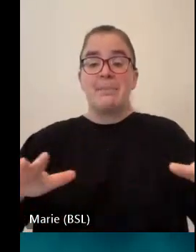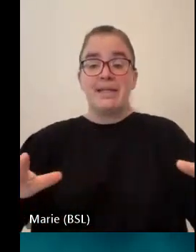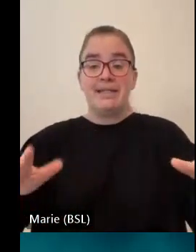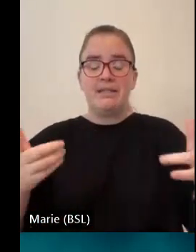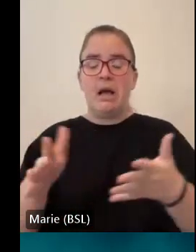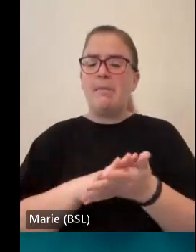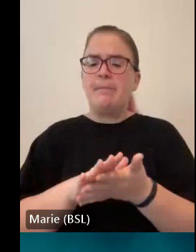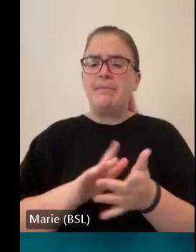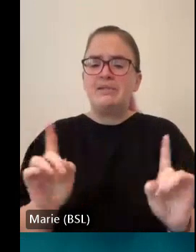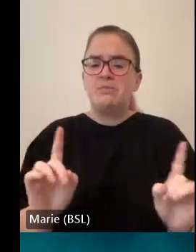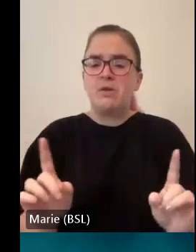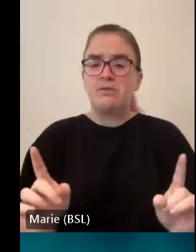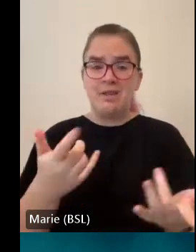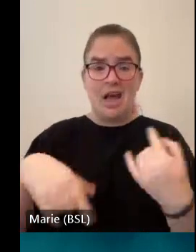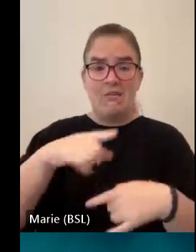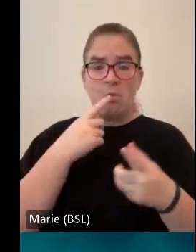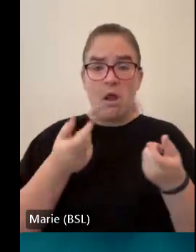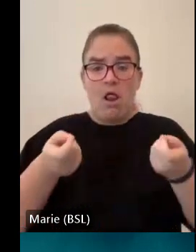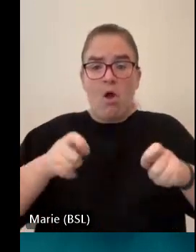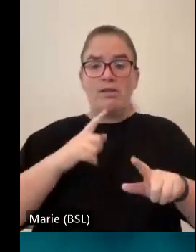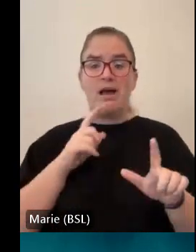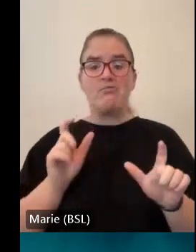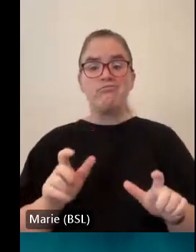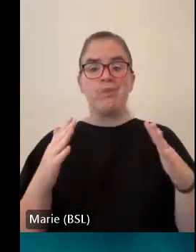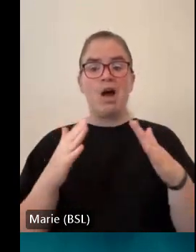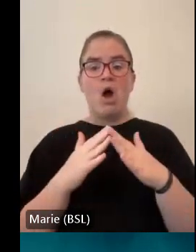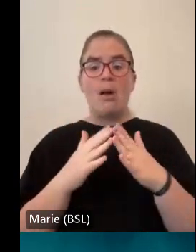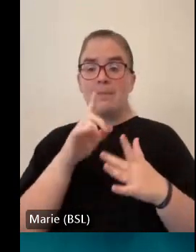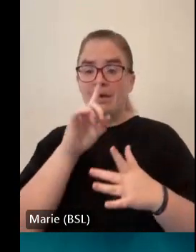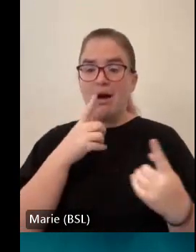This meant that when when everybody was locked down and